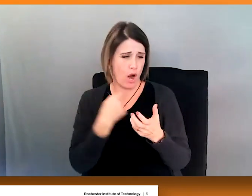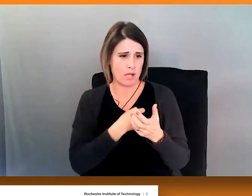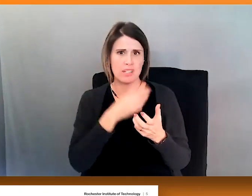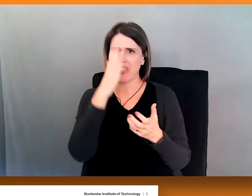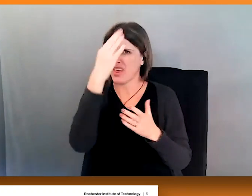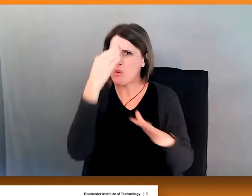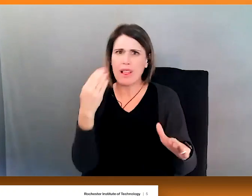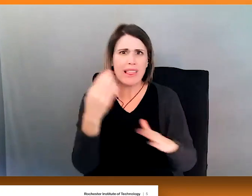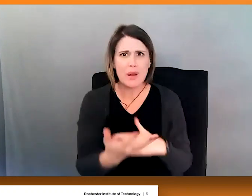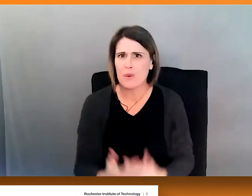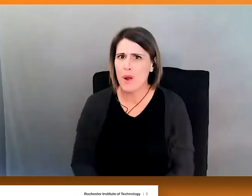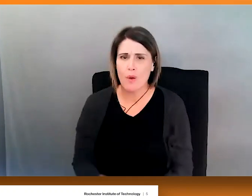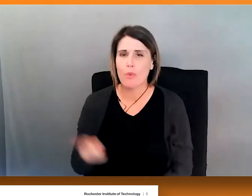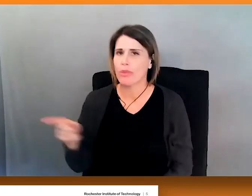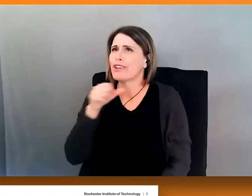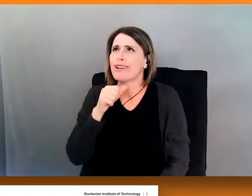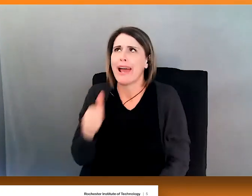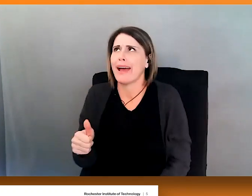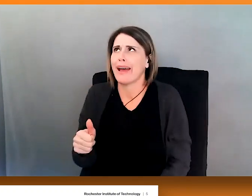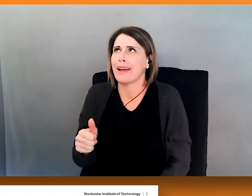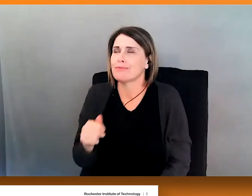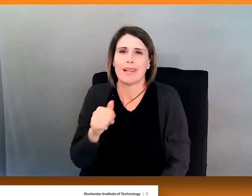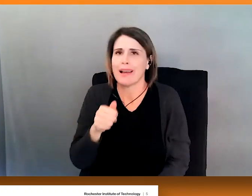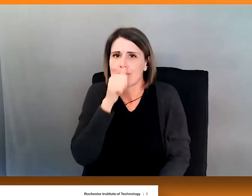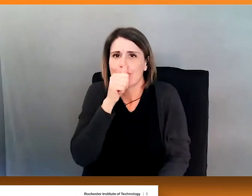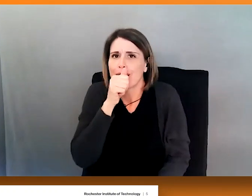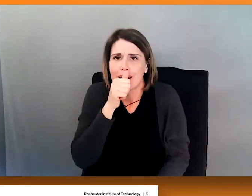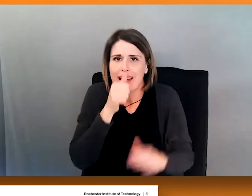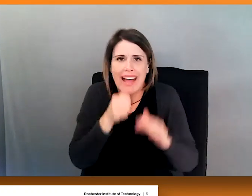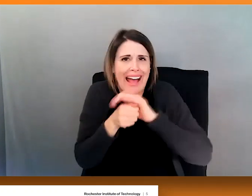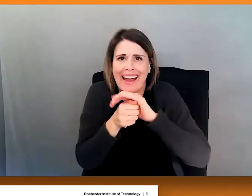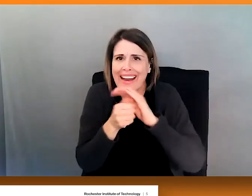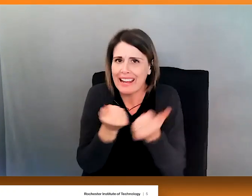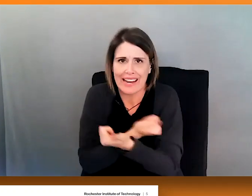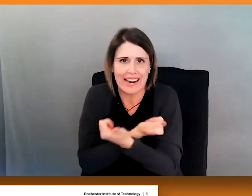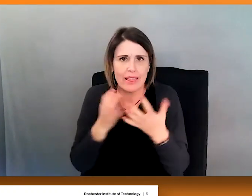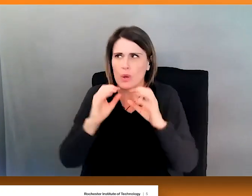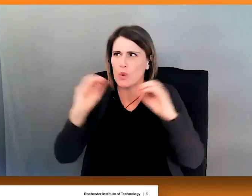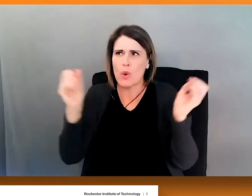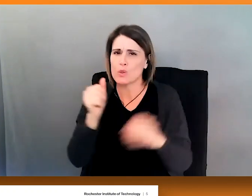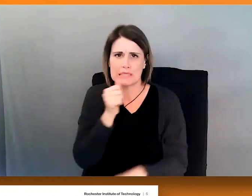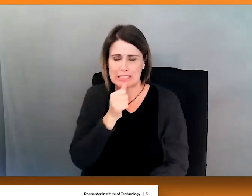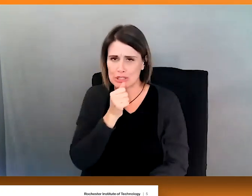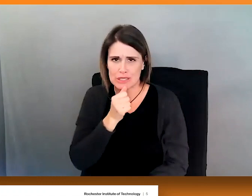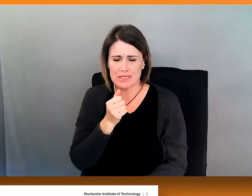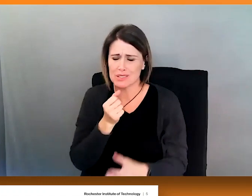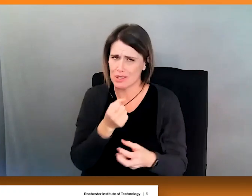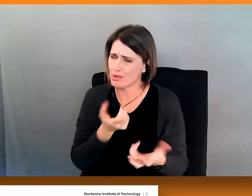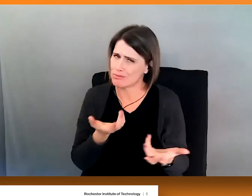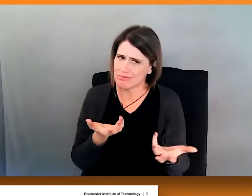They're not hiding anything. There's no secrets. So please I really strongly encourage you to reach out to program officers.